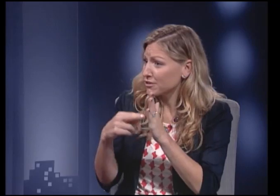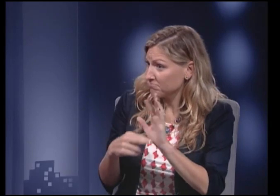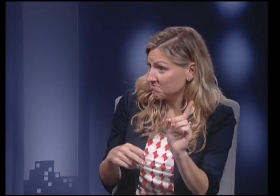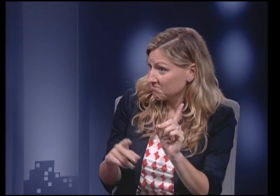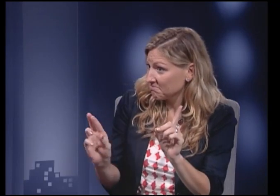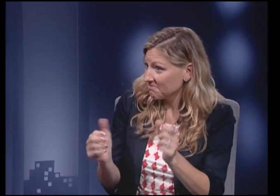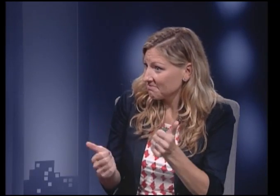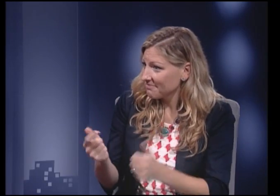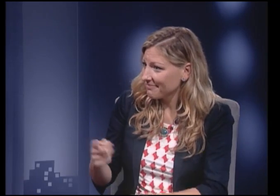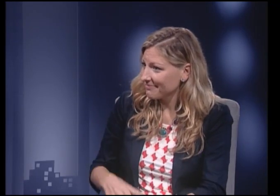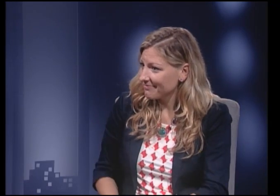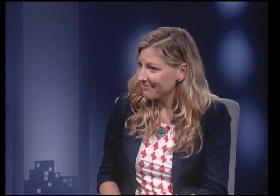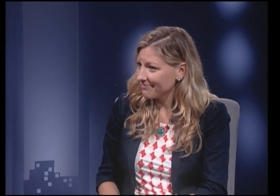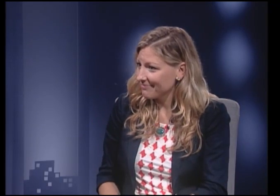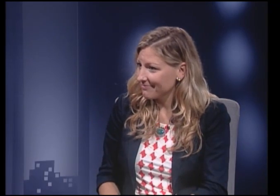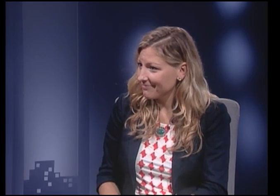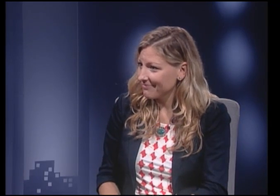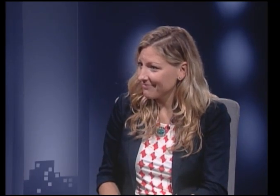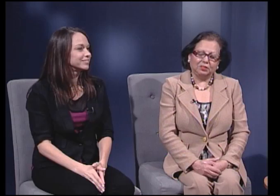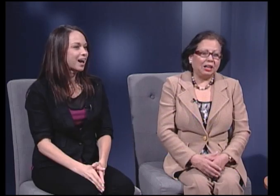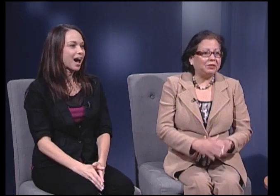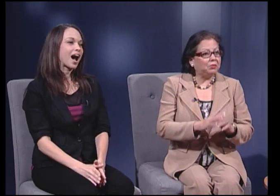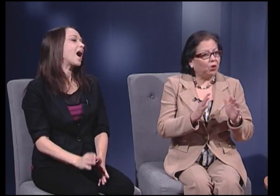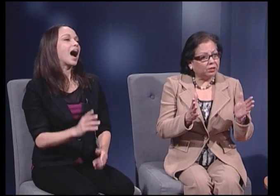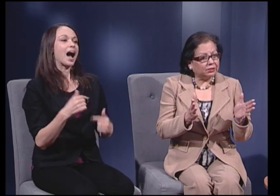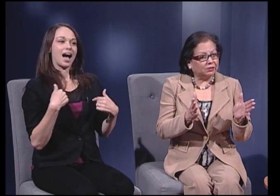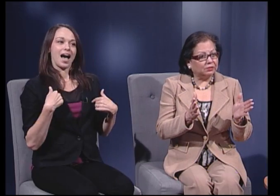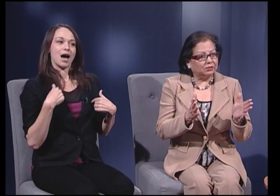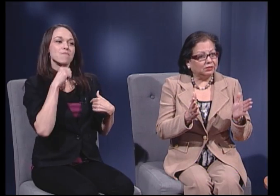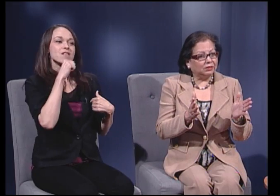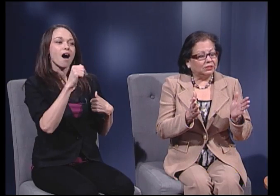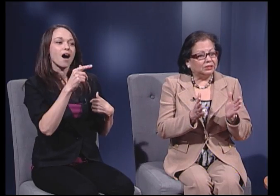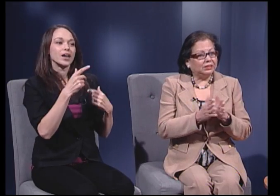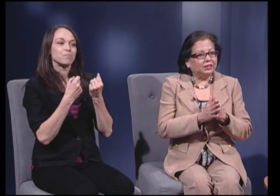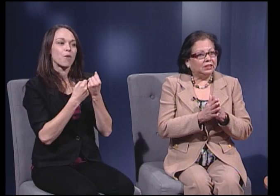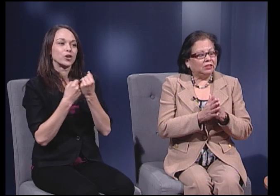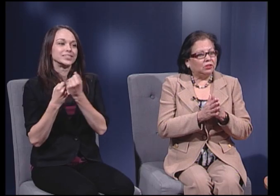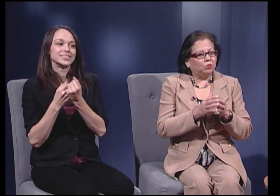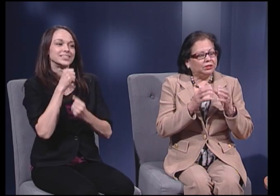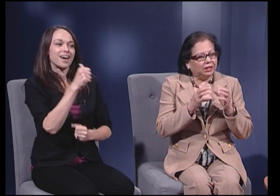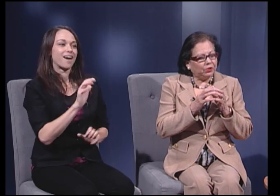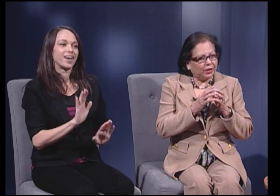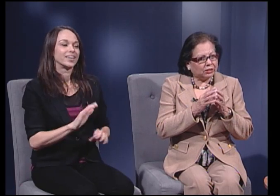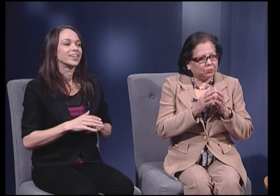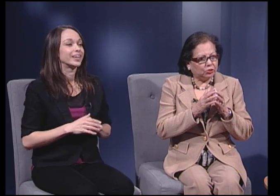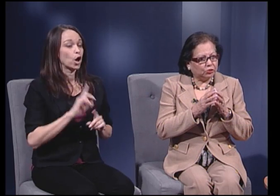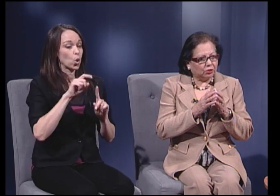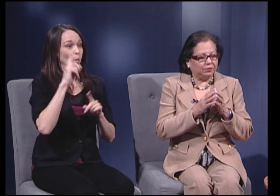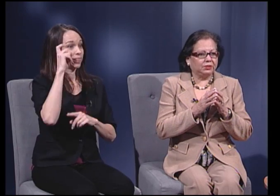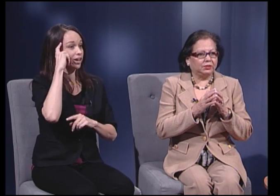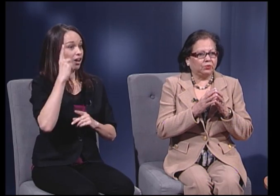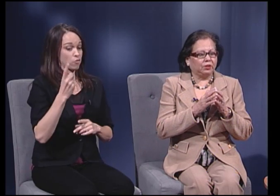But how are you registered to vote, Democrat or Republican? Oh I'm non-partisan. See, when the Governor asked me to serve as a Secretary